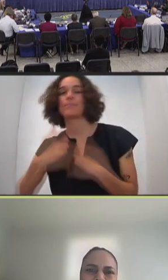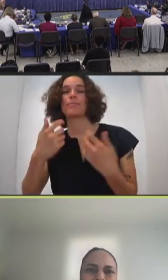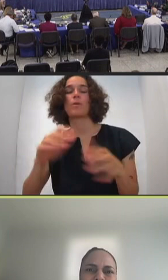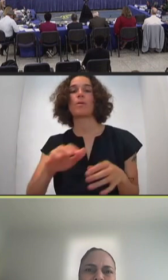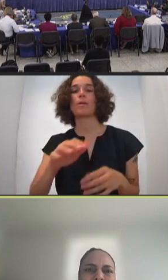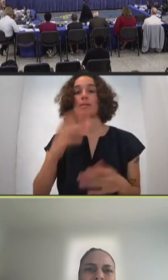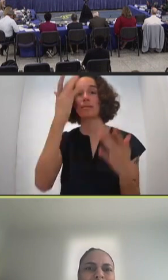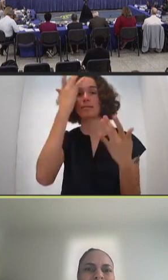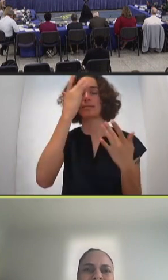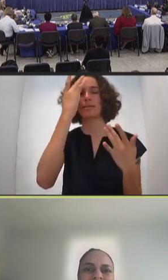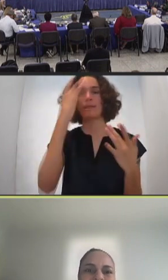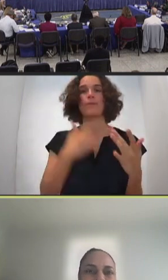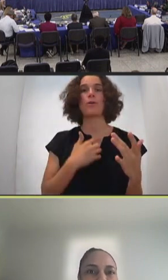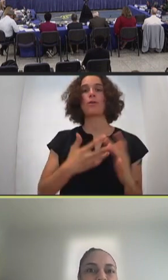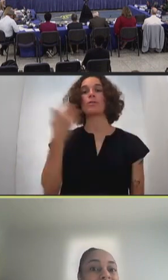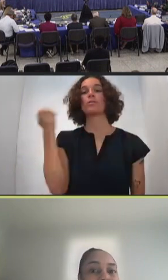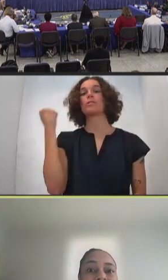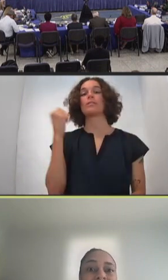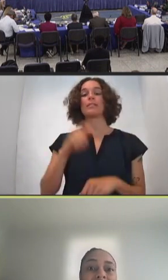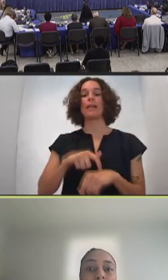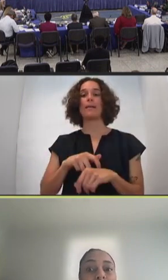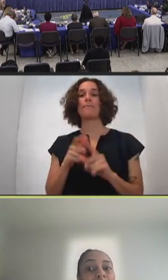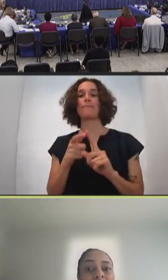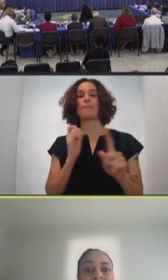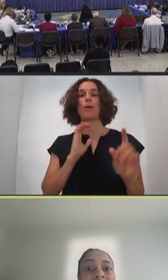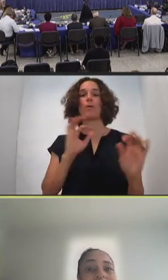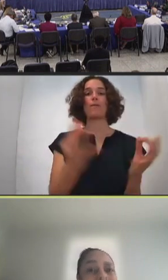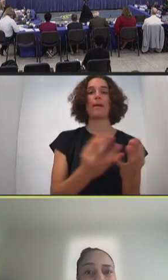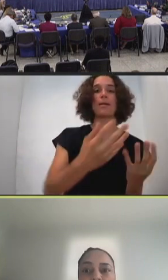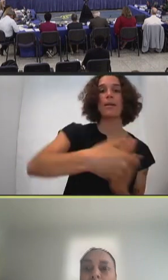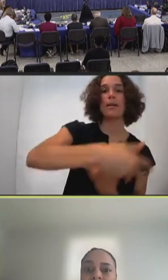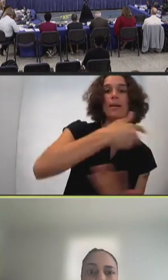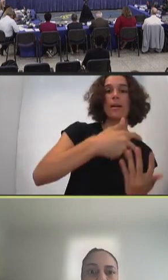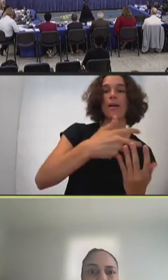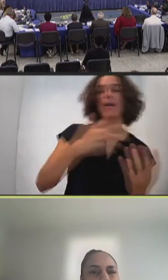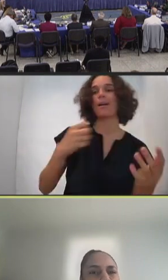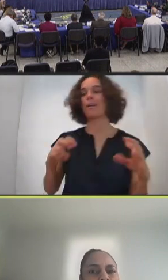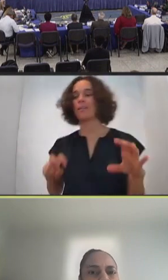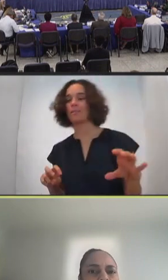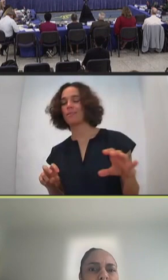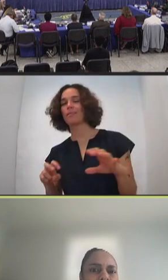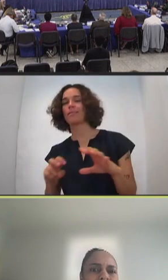time with our loved ones. "More 'Let's keep going,' less 'Go without me.'" "More 'I'll be